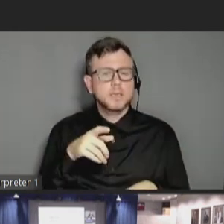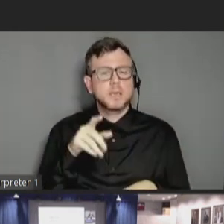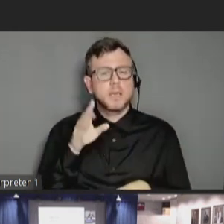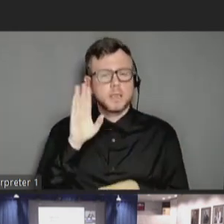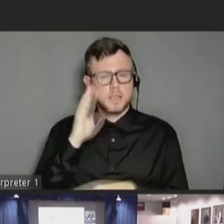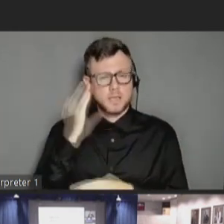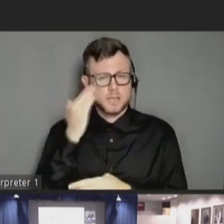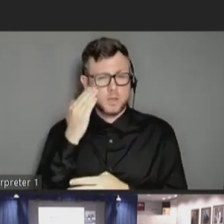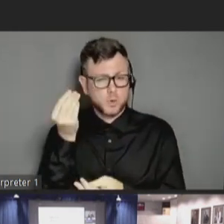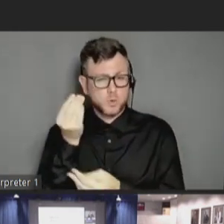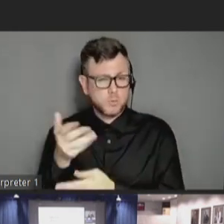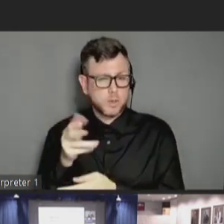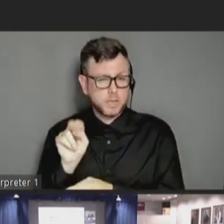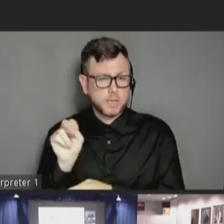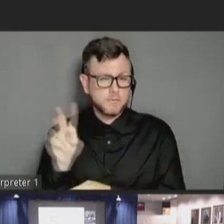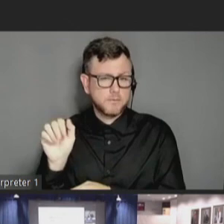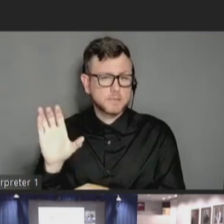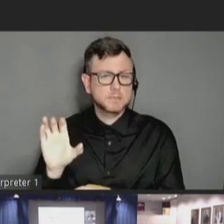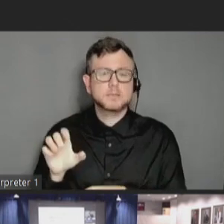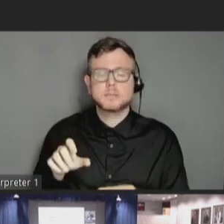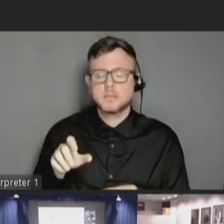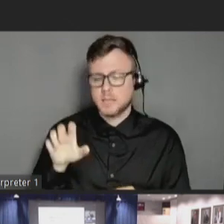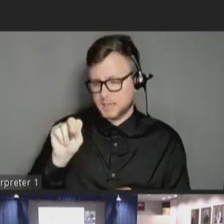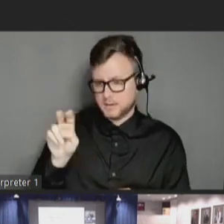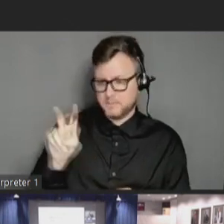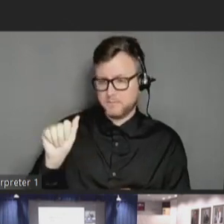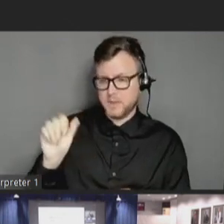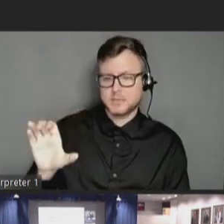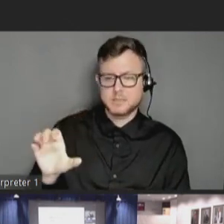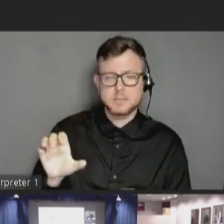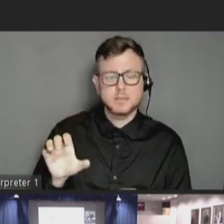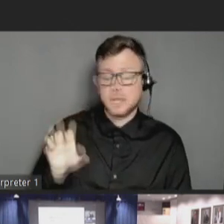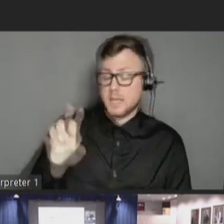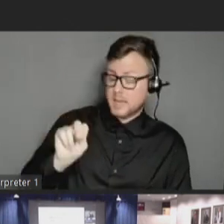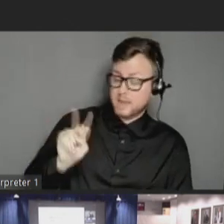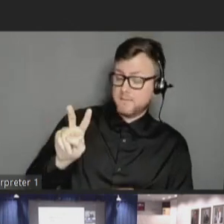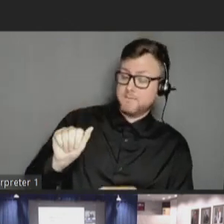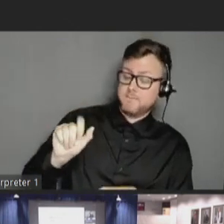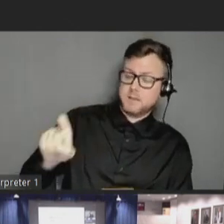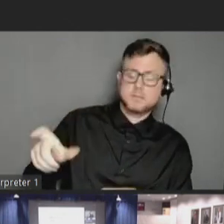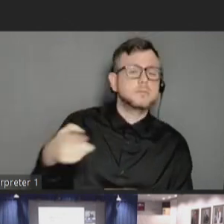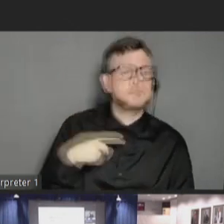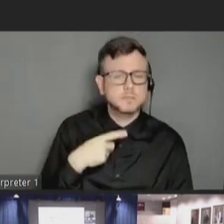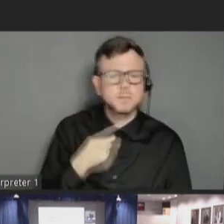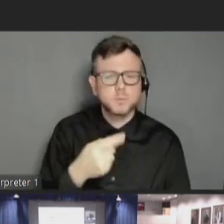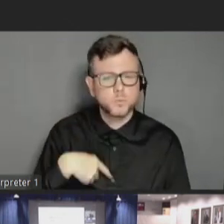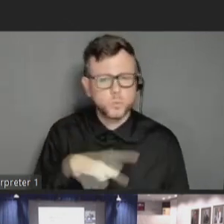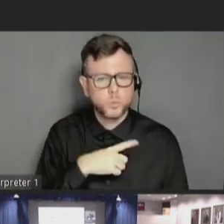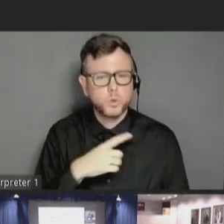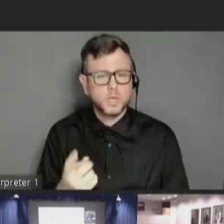of NVAC some of the issues that pharmacies are dealing with in this current vaccination season.